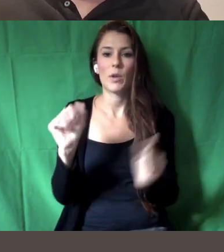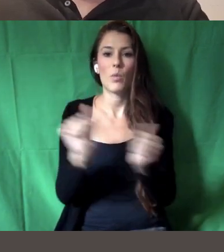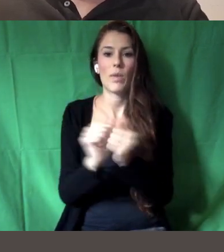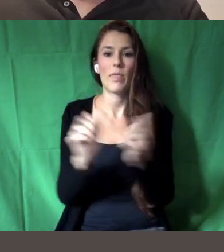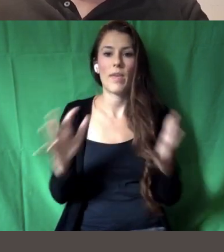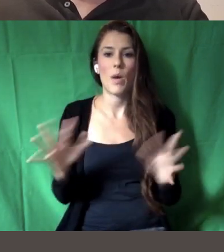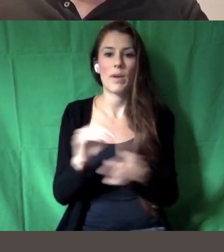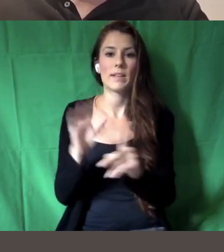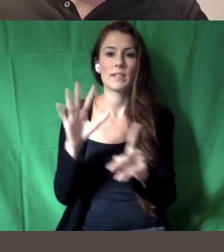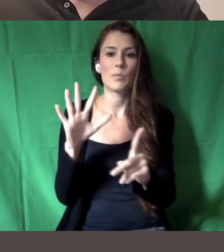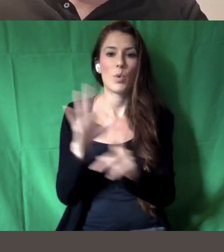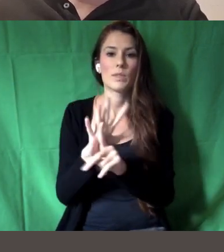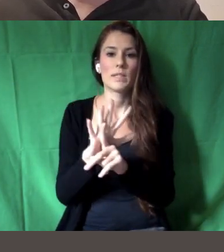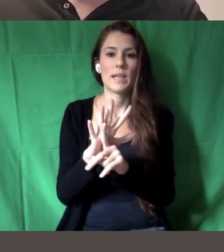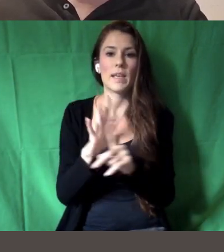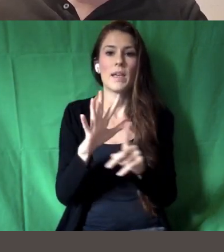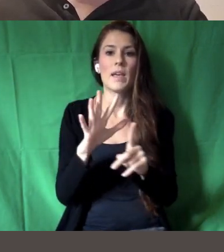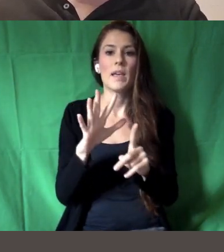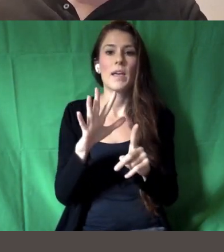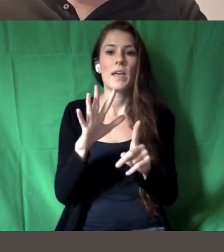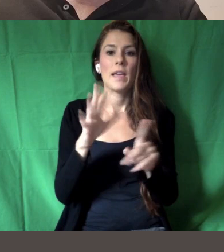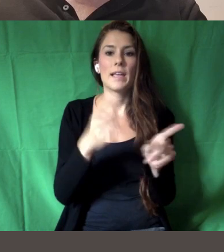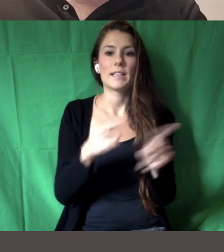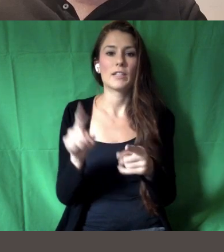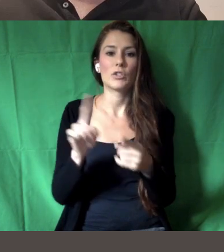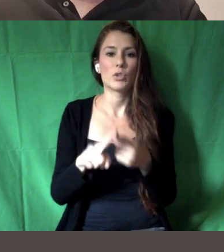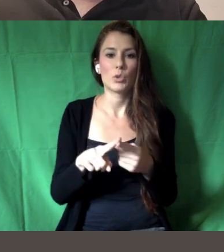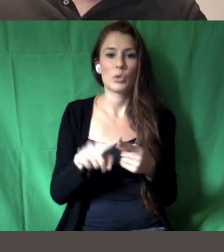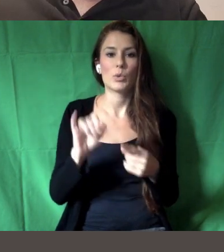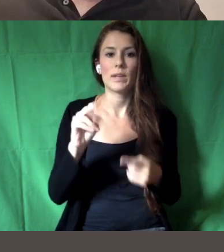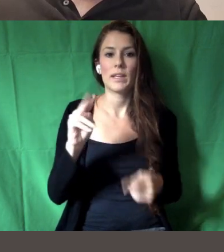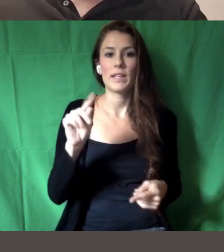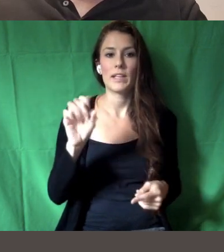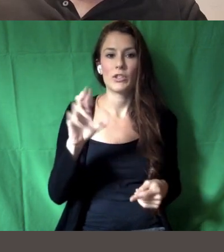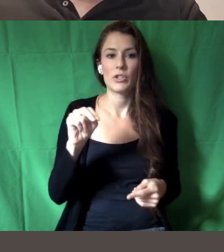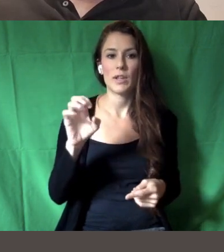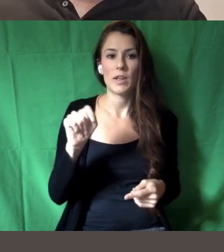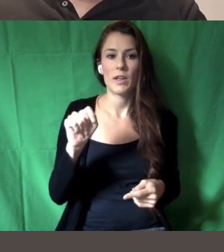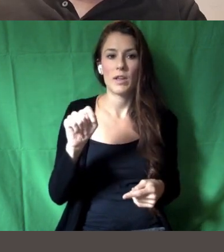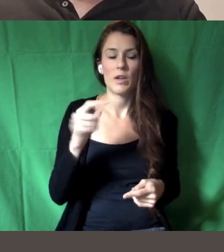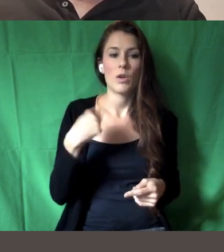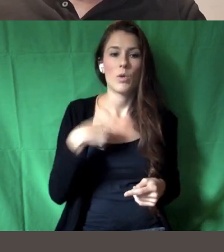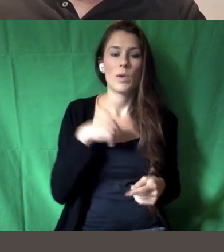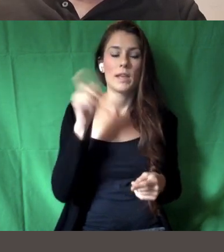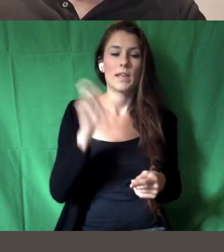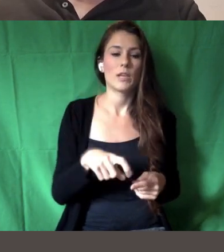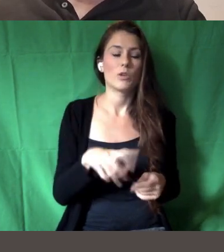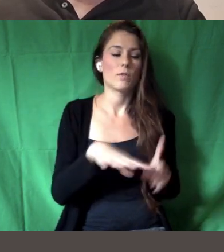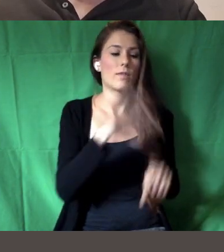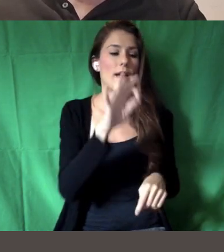without exposing instance to internet. To achieve that, we need to define instance profile